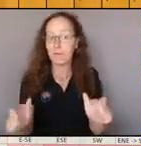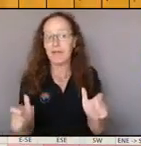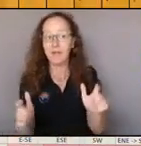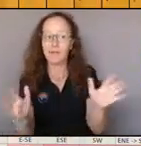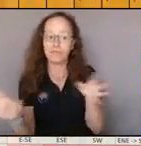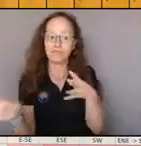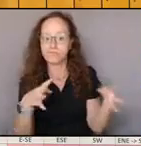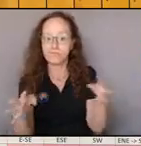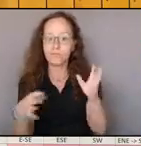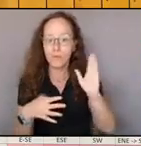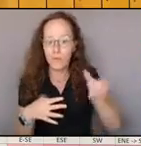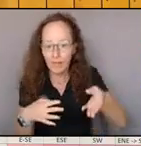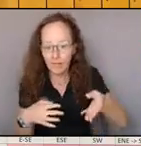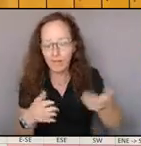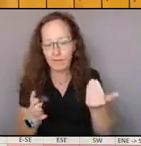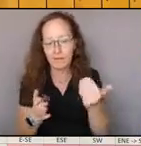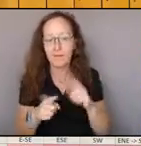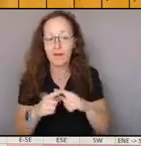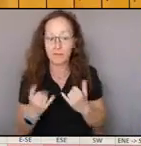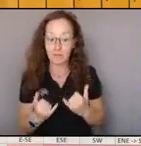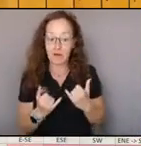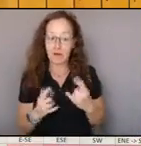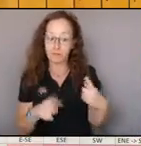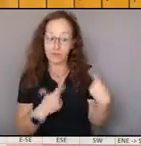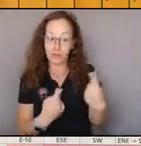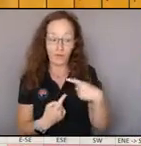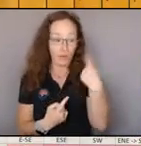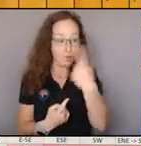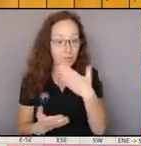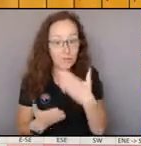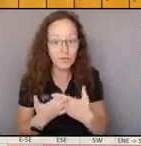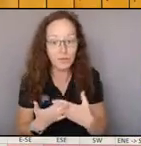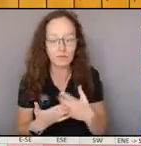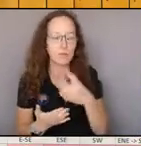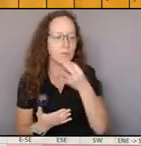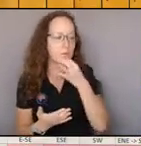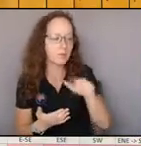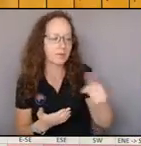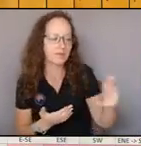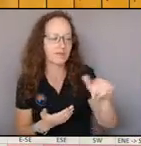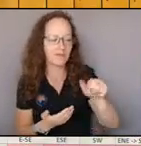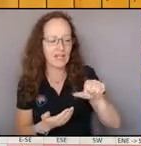JASON WILL SHARE THAT WITH YOU IN A MINUTE. ACROSS ALL ZONES, THINGS ARE LOOKING REALLY GOOD.